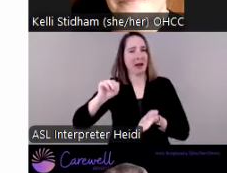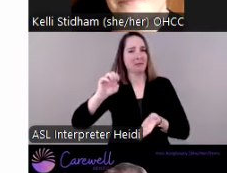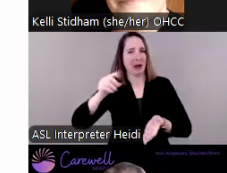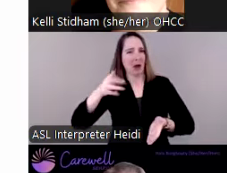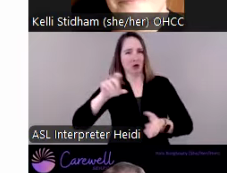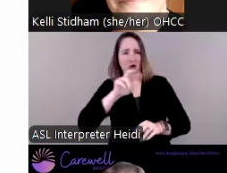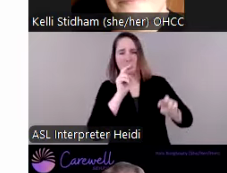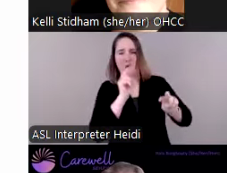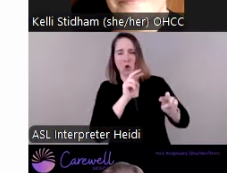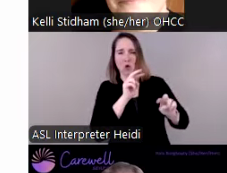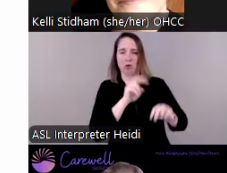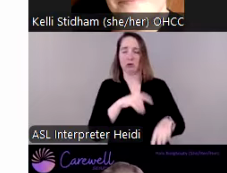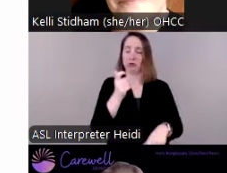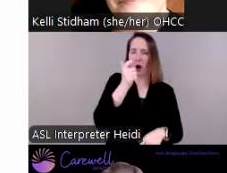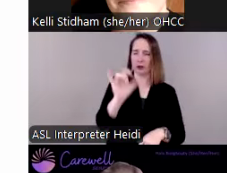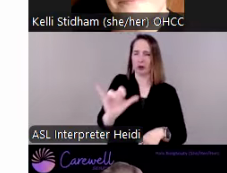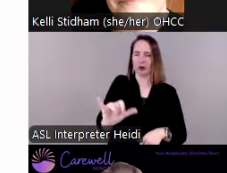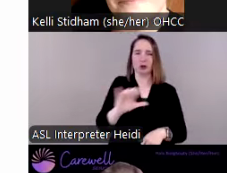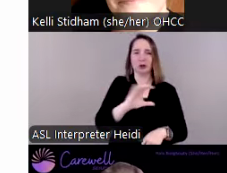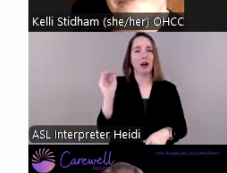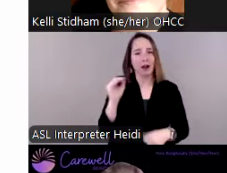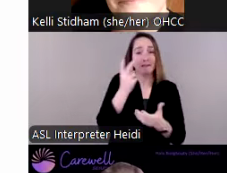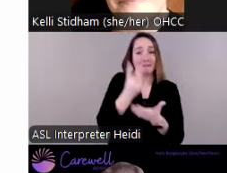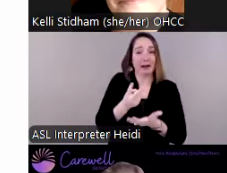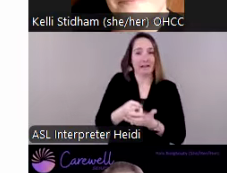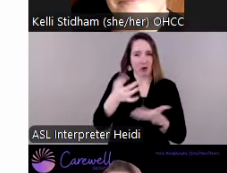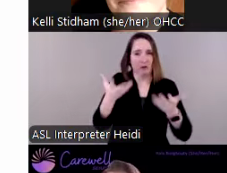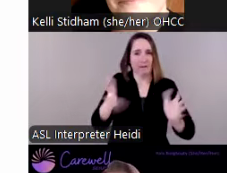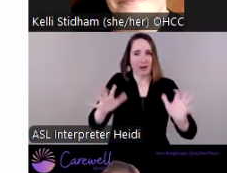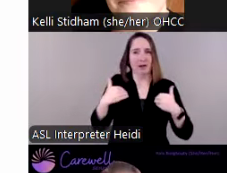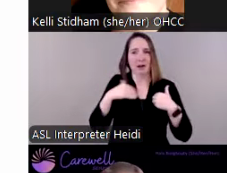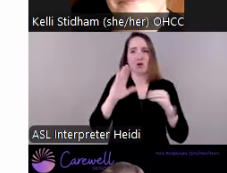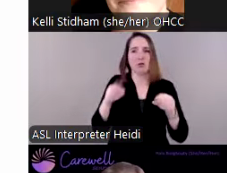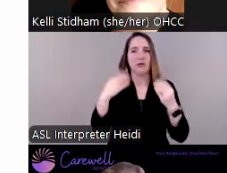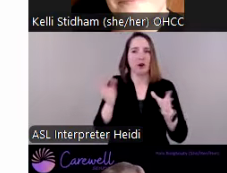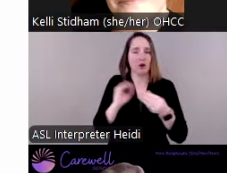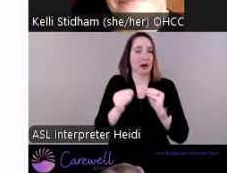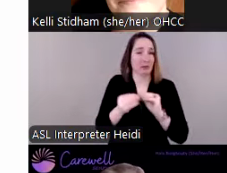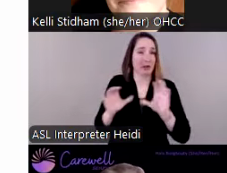well. and verified that you have your um